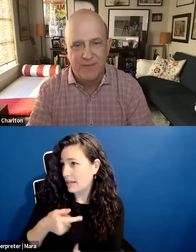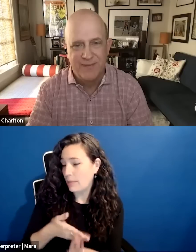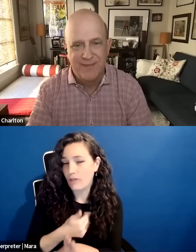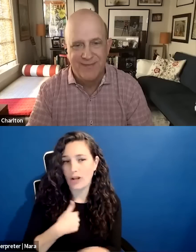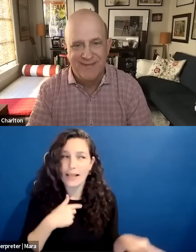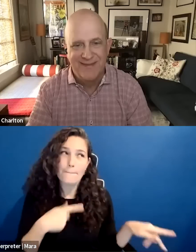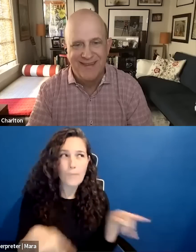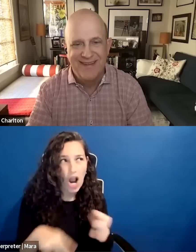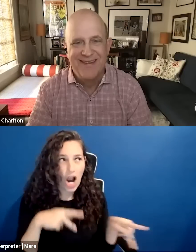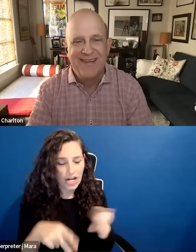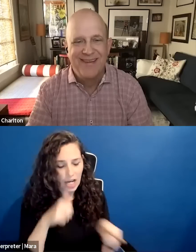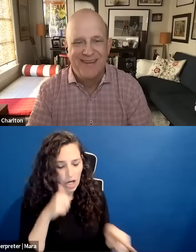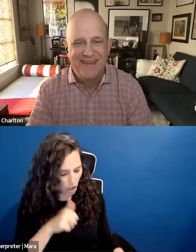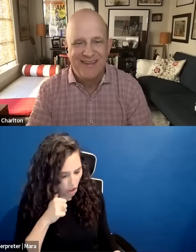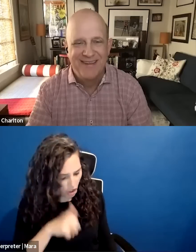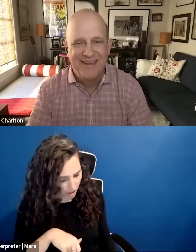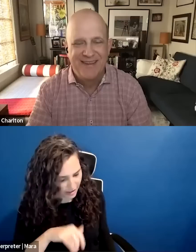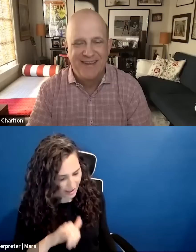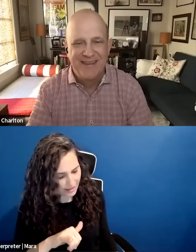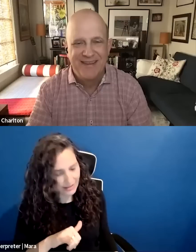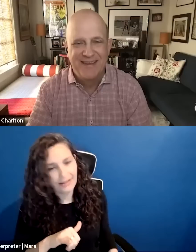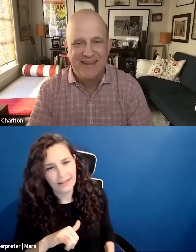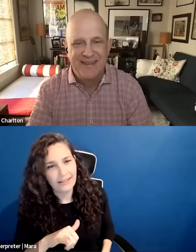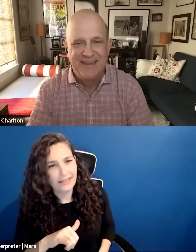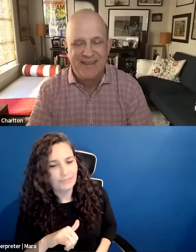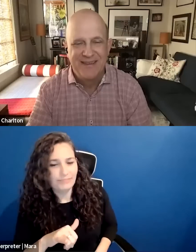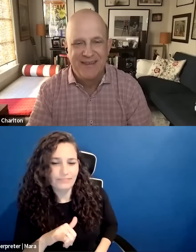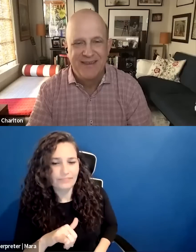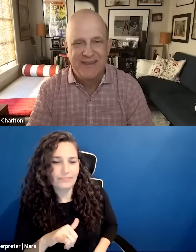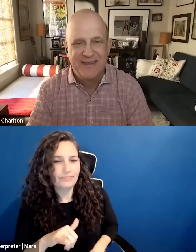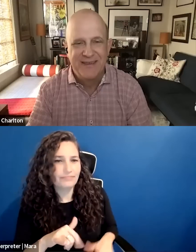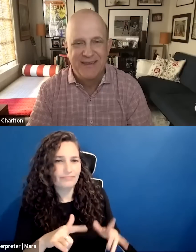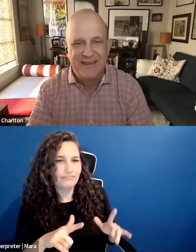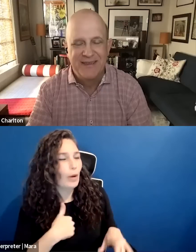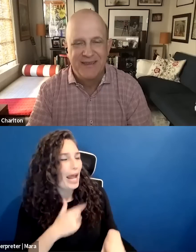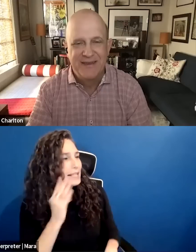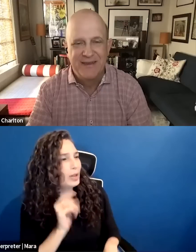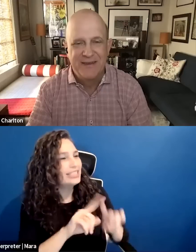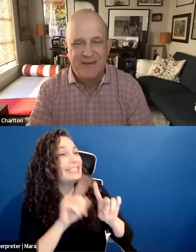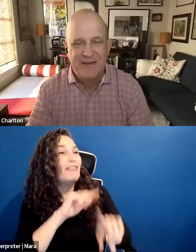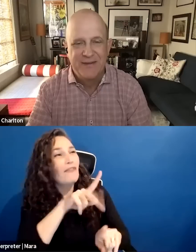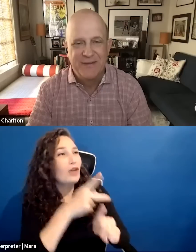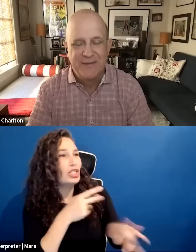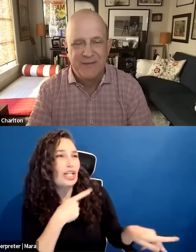that's how I broke into TV, lots of different versions of party girls, and then in the recent couple years,